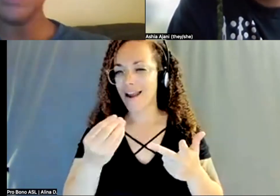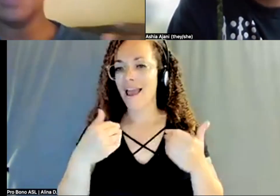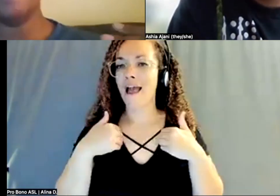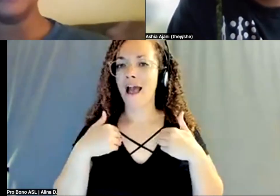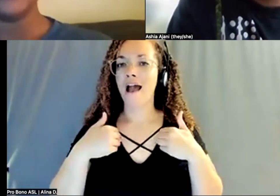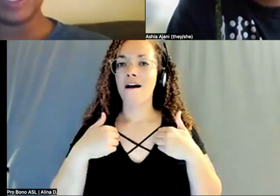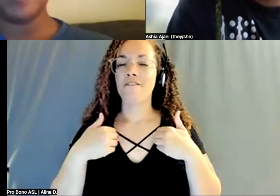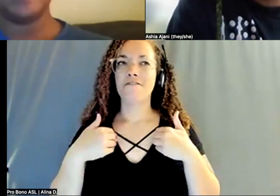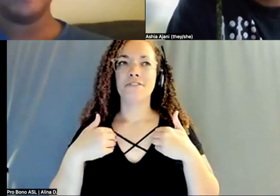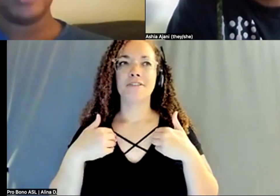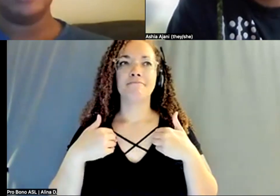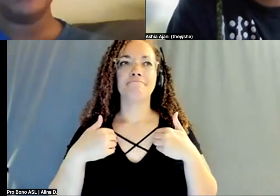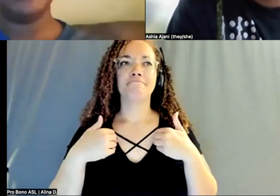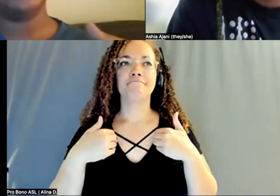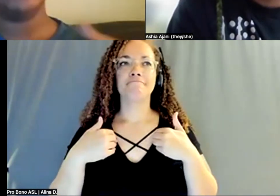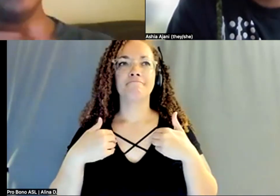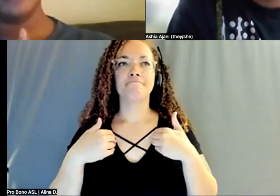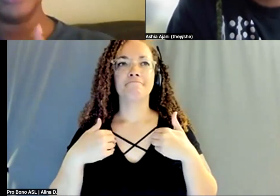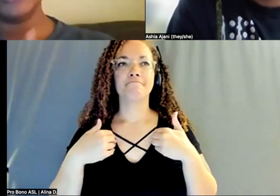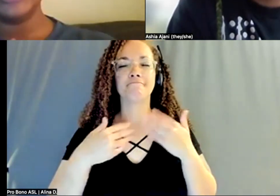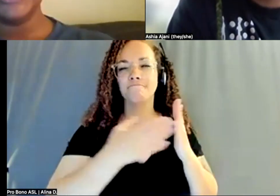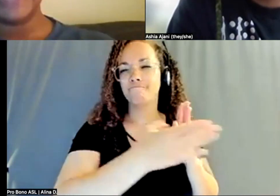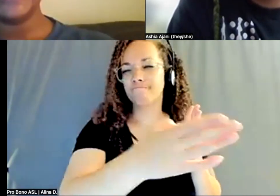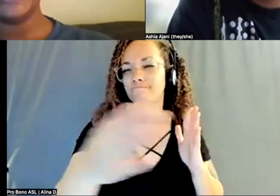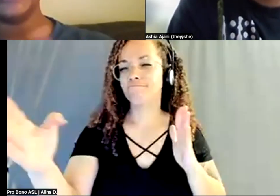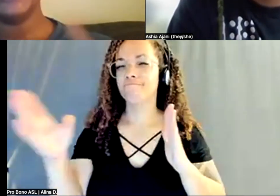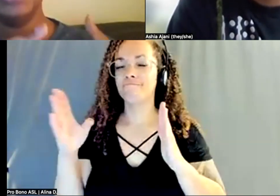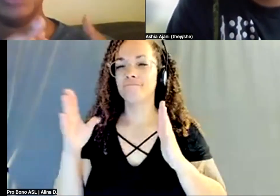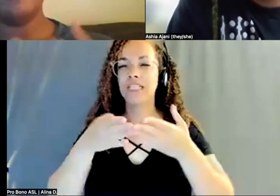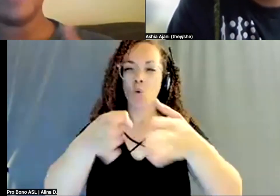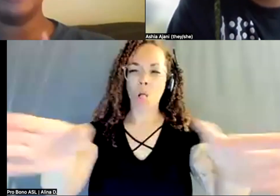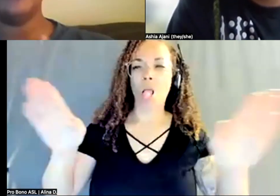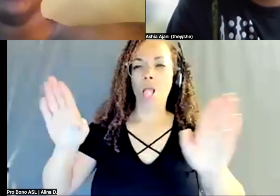in the face of an impending ecological disaster of a Black community.